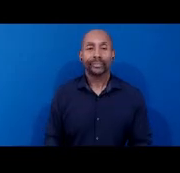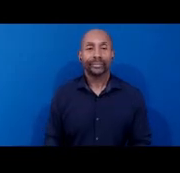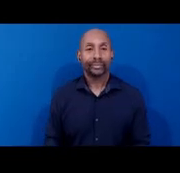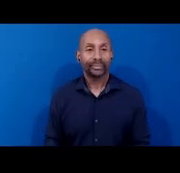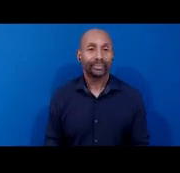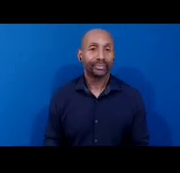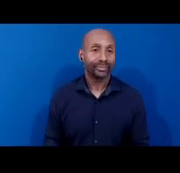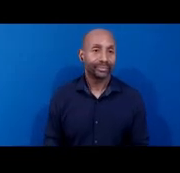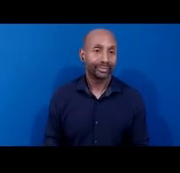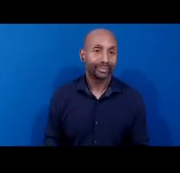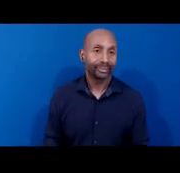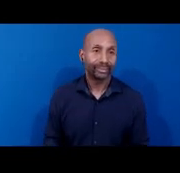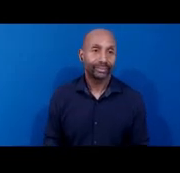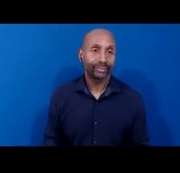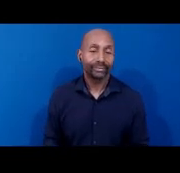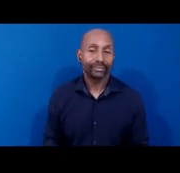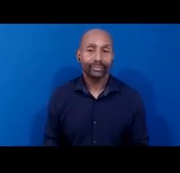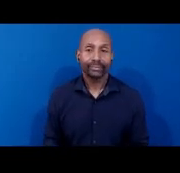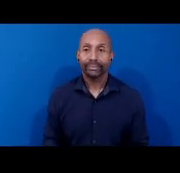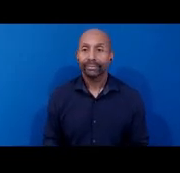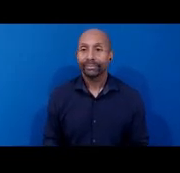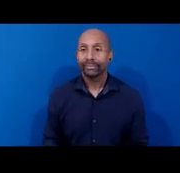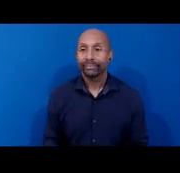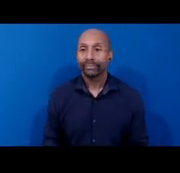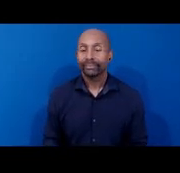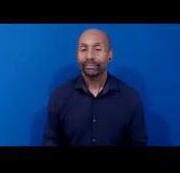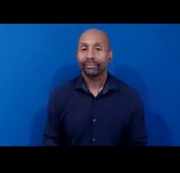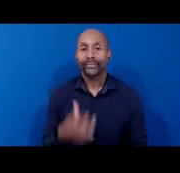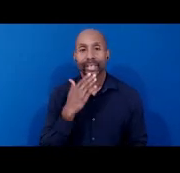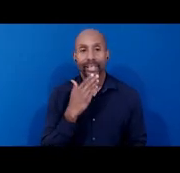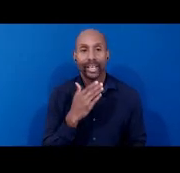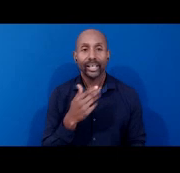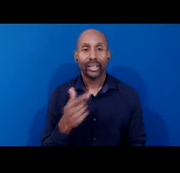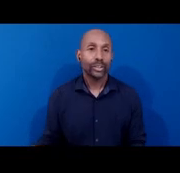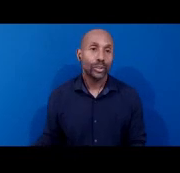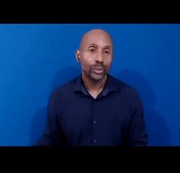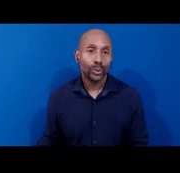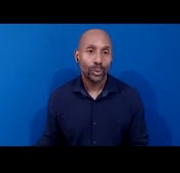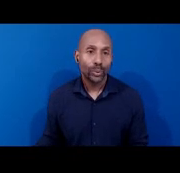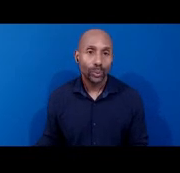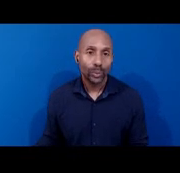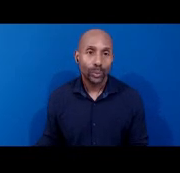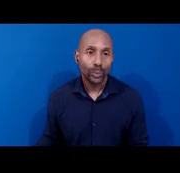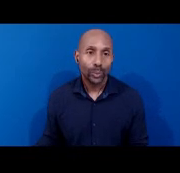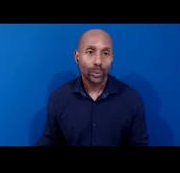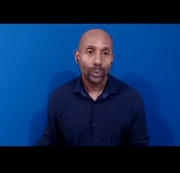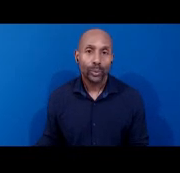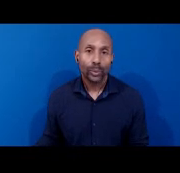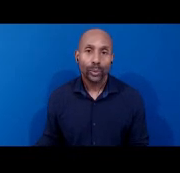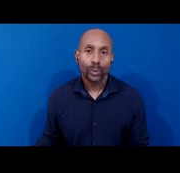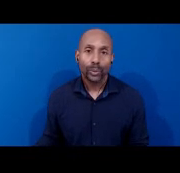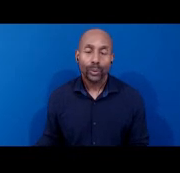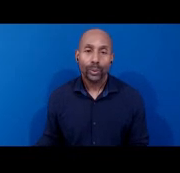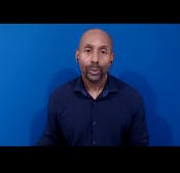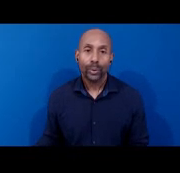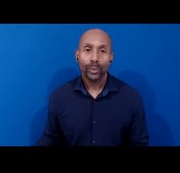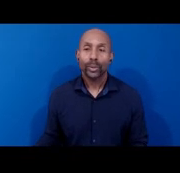And I want to transition us. And again, thank you, Jerry, and thank you to the Intrepid Museum for sharing this really great program that you all are piloting.